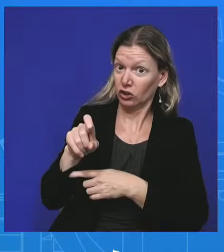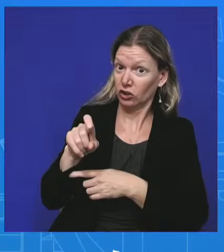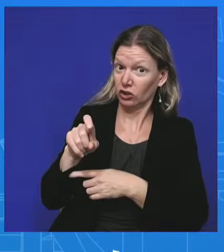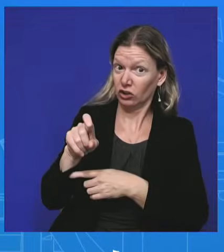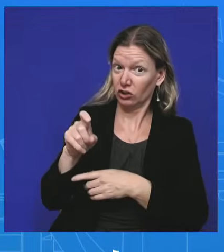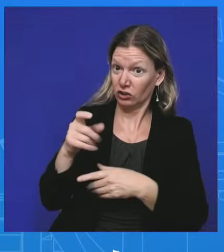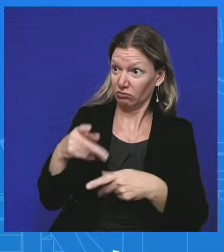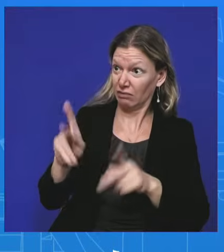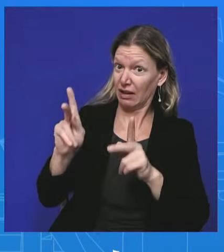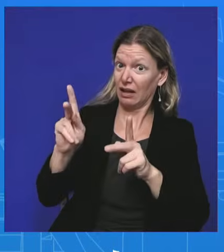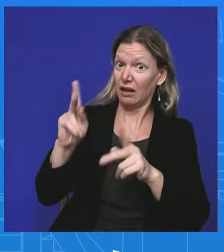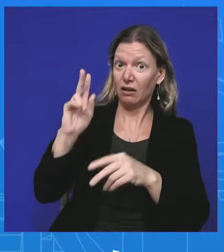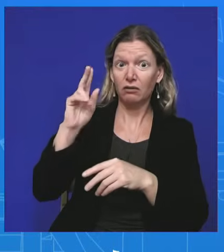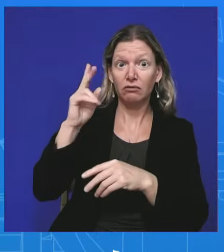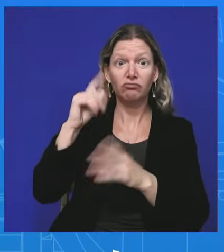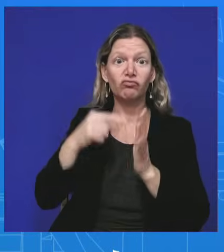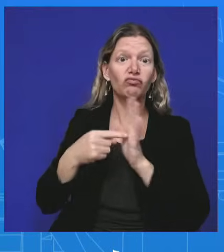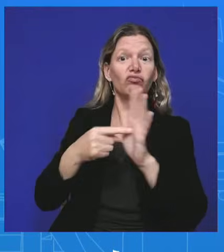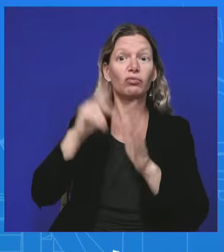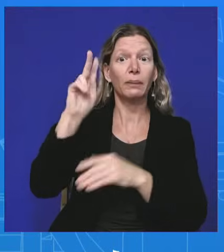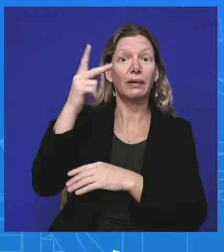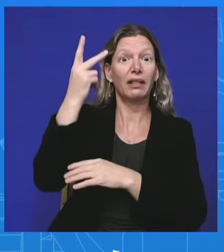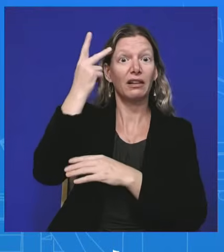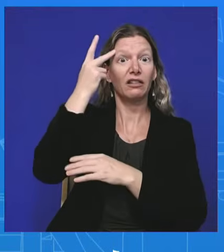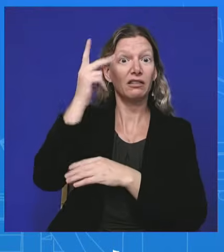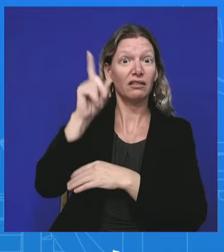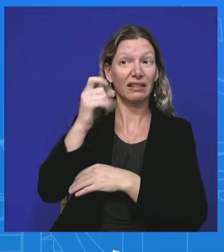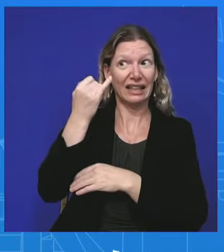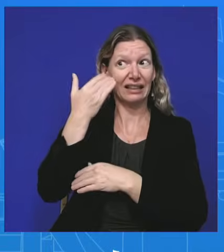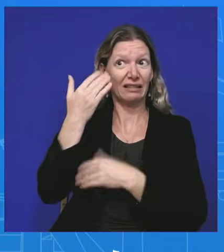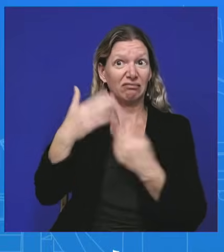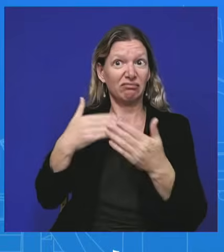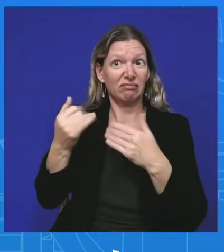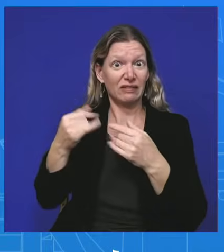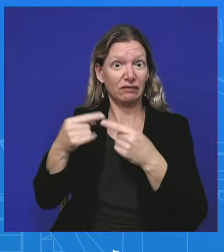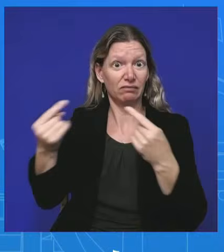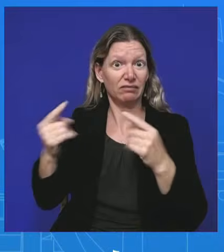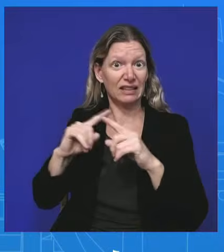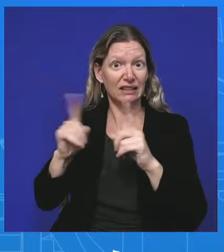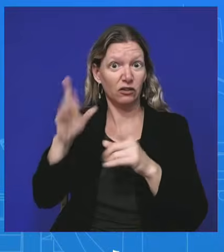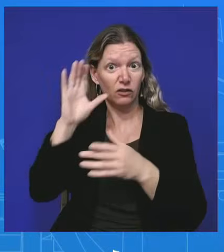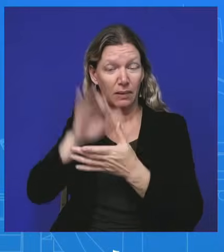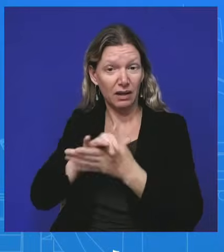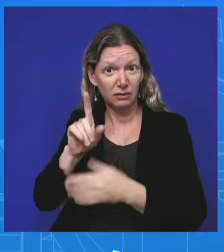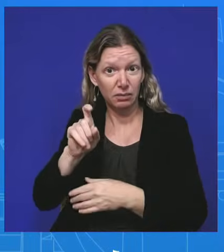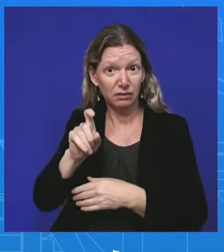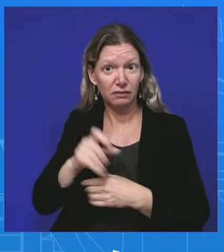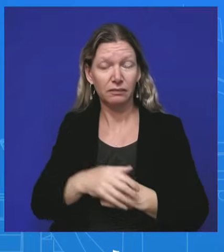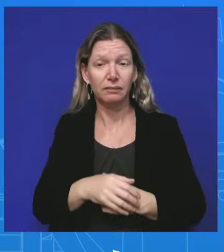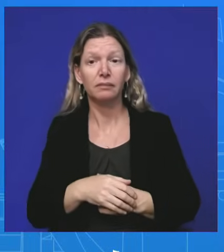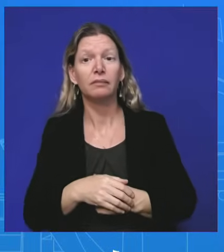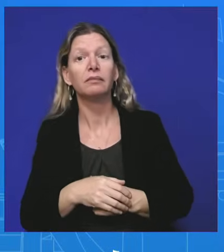Ms. Jean-Pierre: I don't have any comment on his wife. The Press: And then, just lastly -- Ms. Jean-Pierre: Yeah, sure. The Press: -- the Morehouse president said that he is prepared to stop the commencement on the spot --